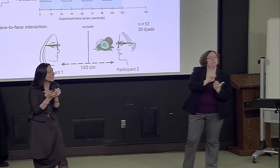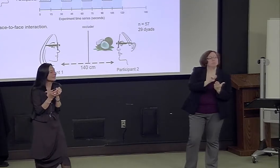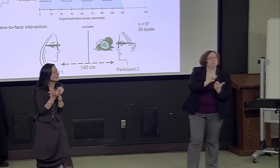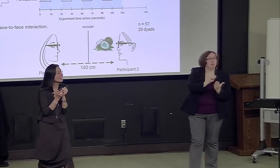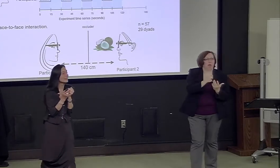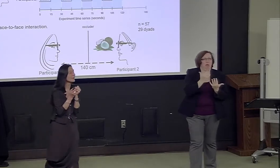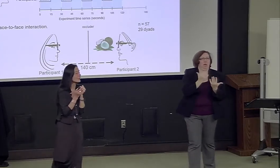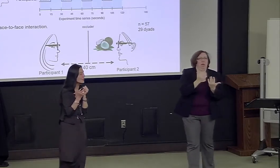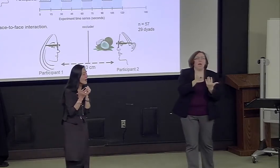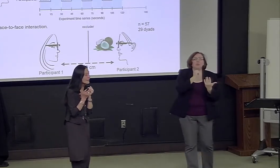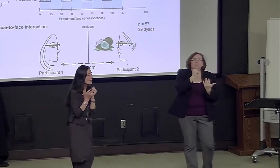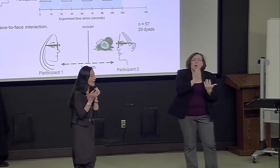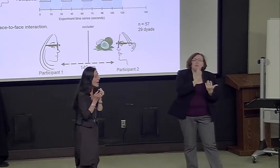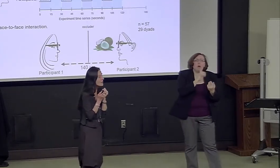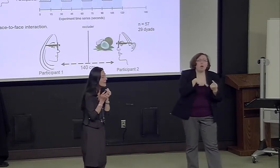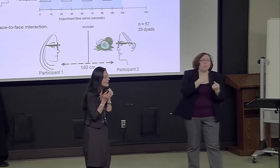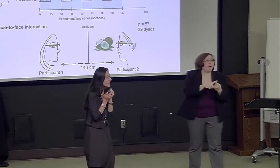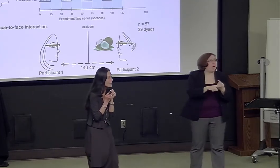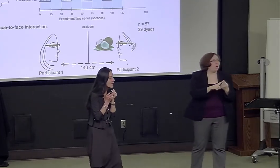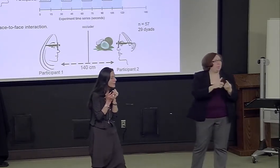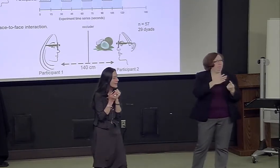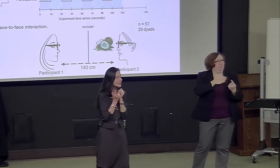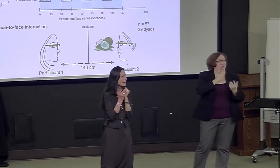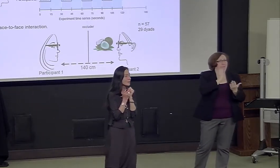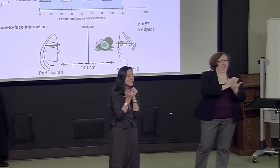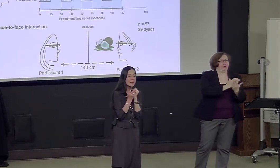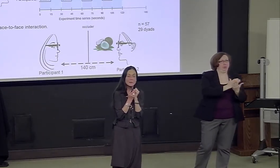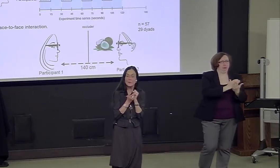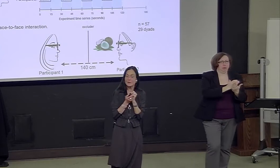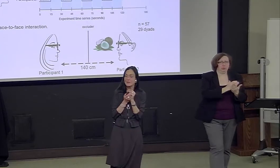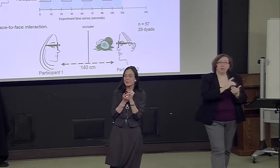He lingers on the comments made by participant one.